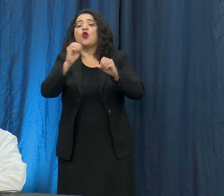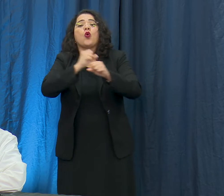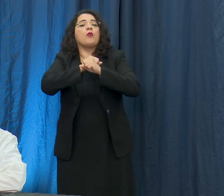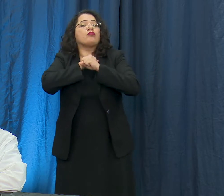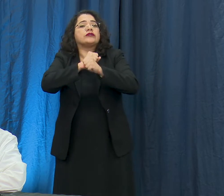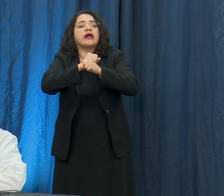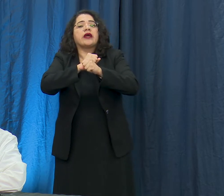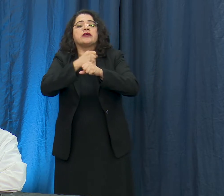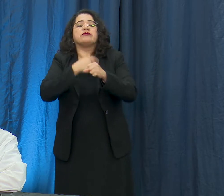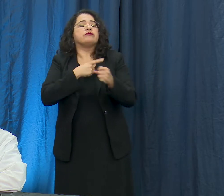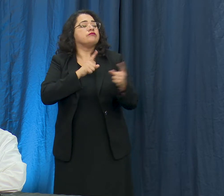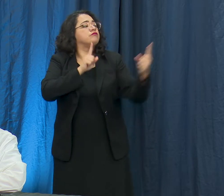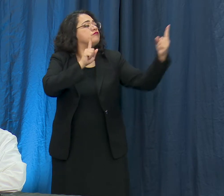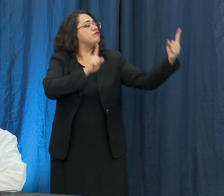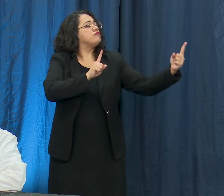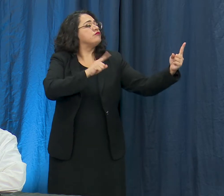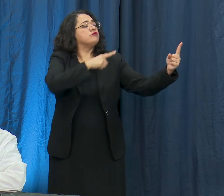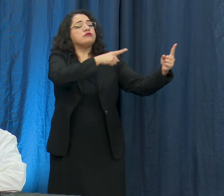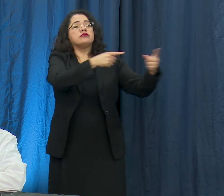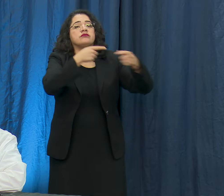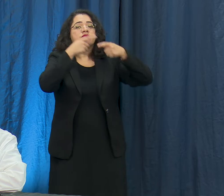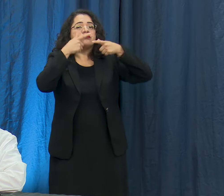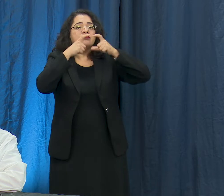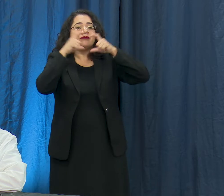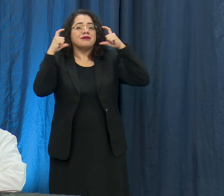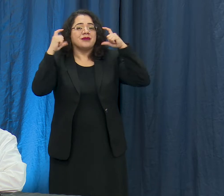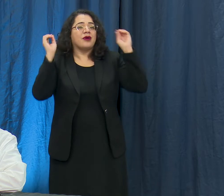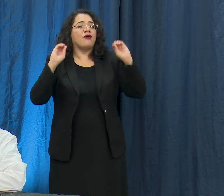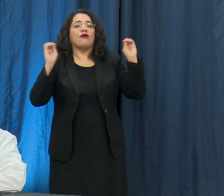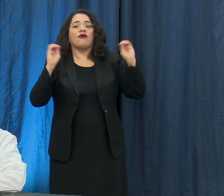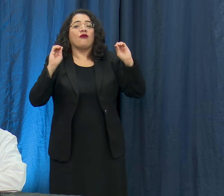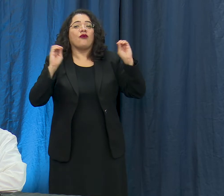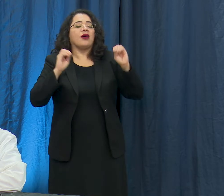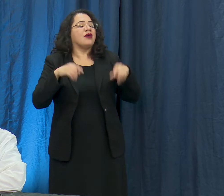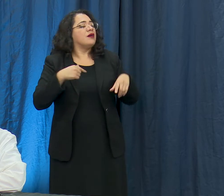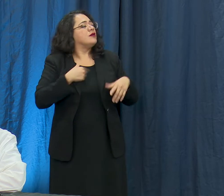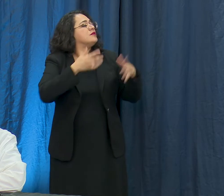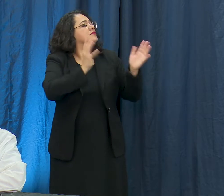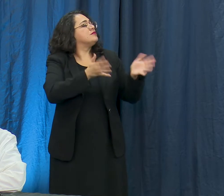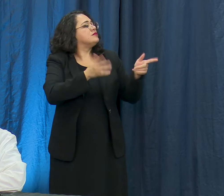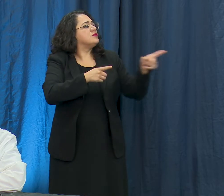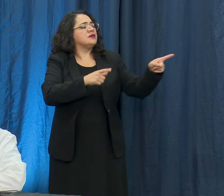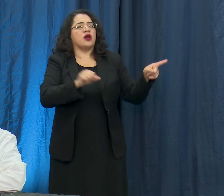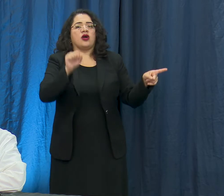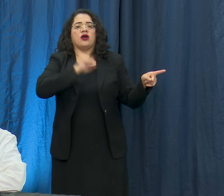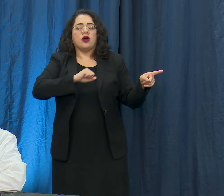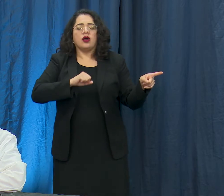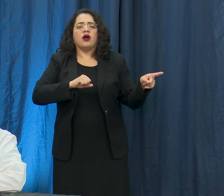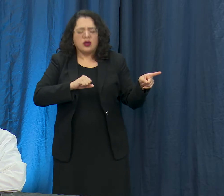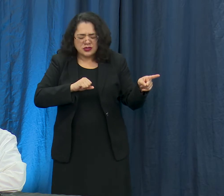or excretions such as someone coughing or sneezing of someone who has or is